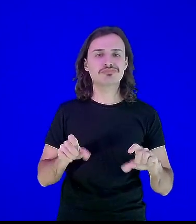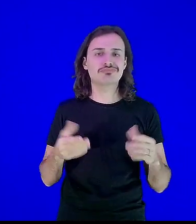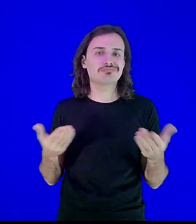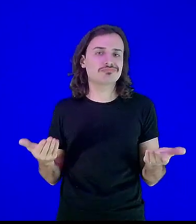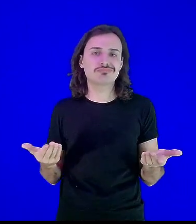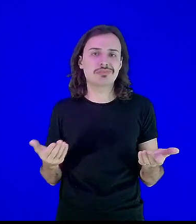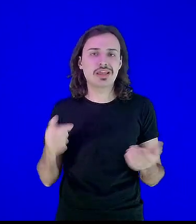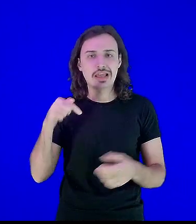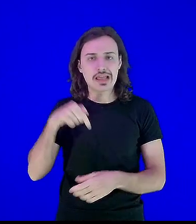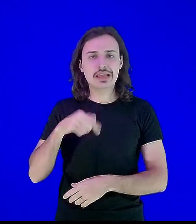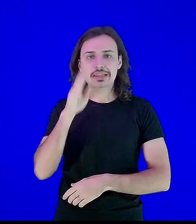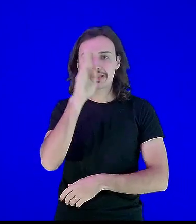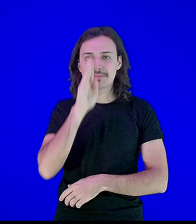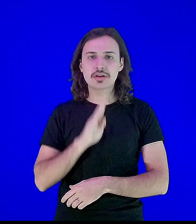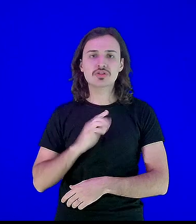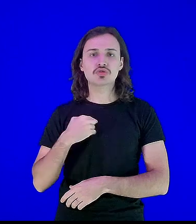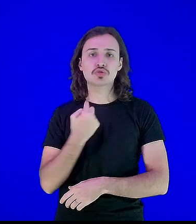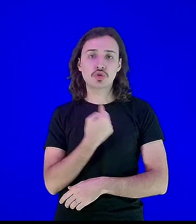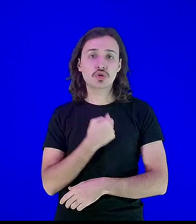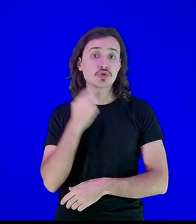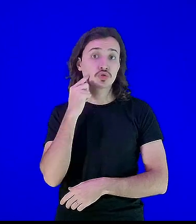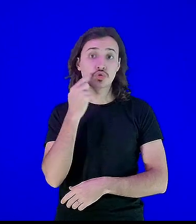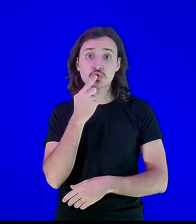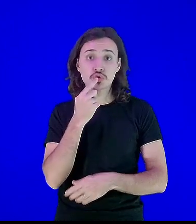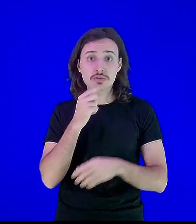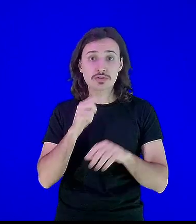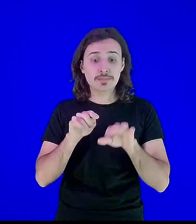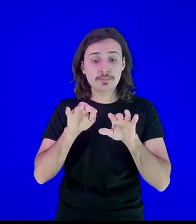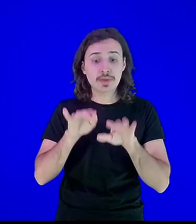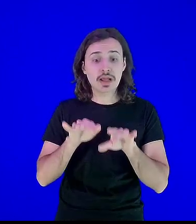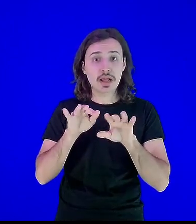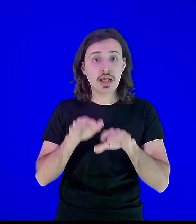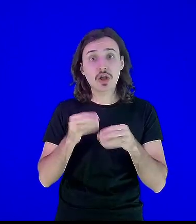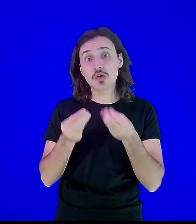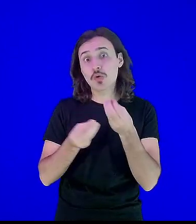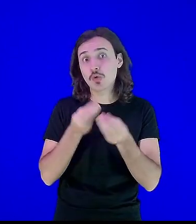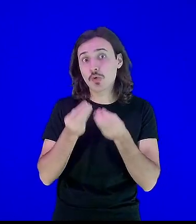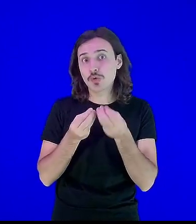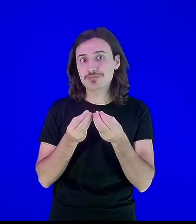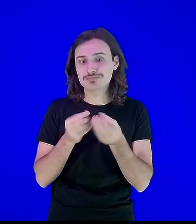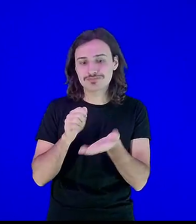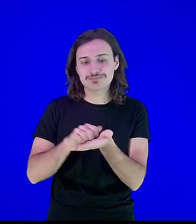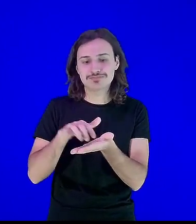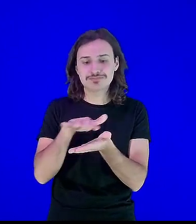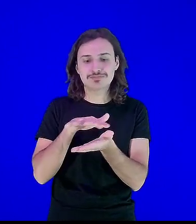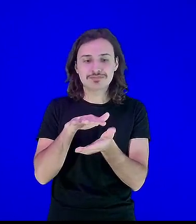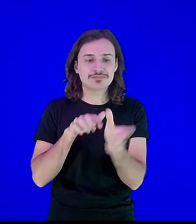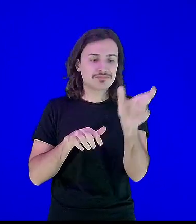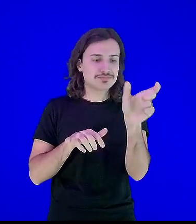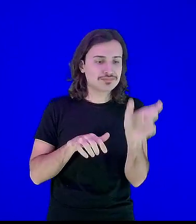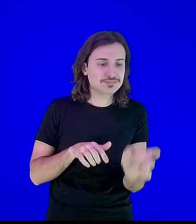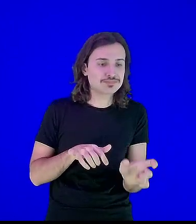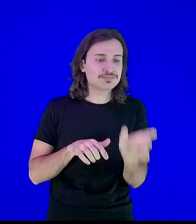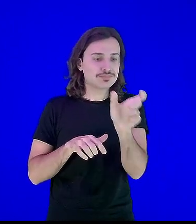but it does indeed have a great interface and LetraSinal will be copying some of them